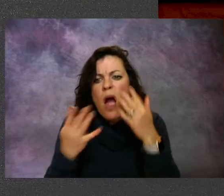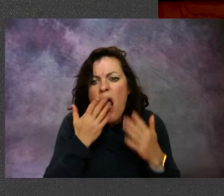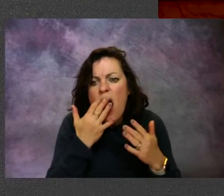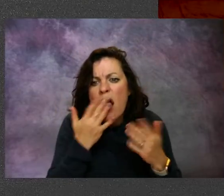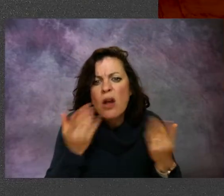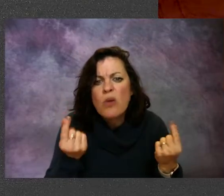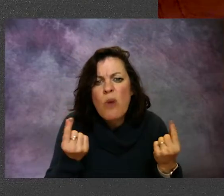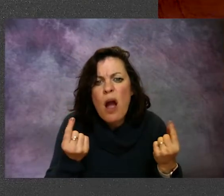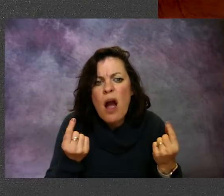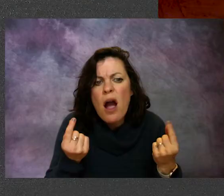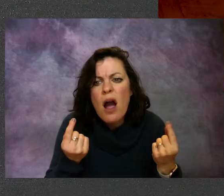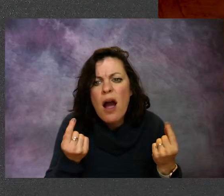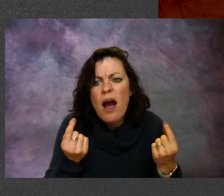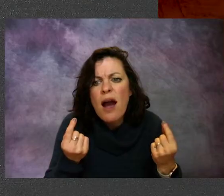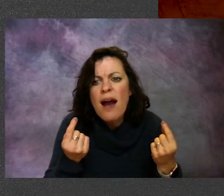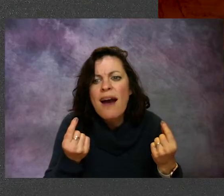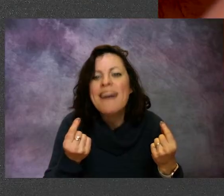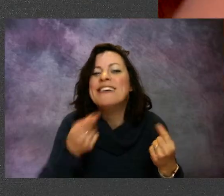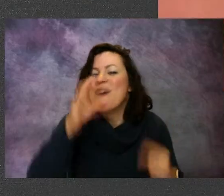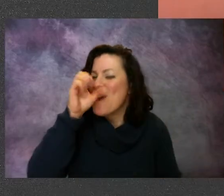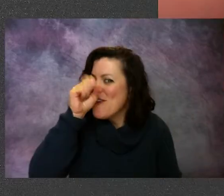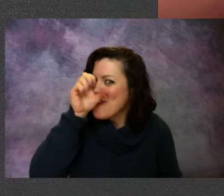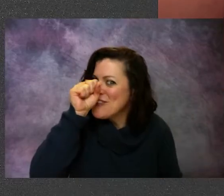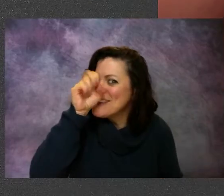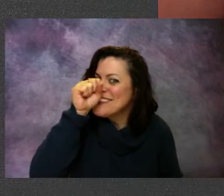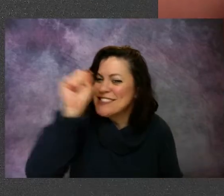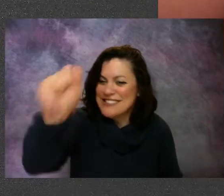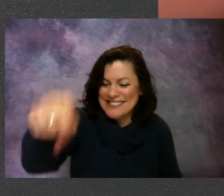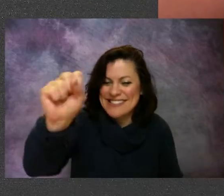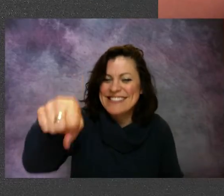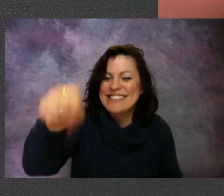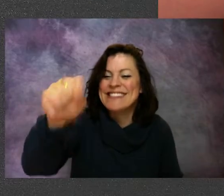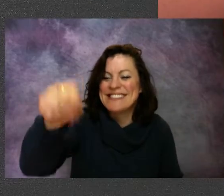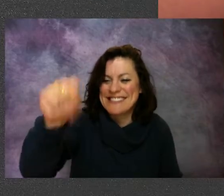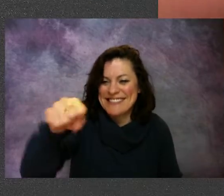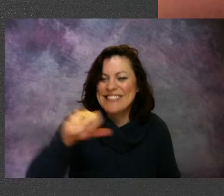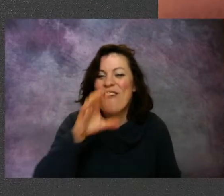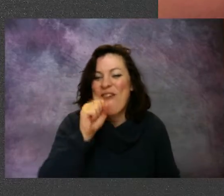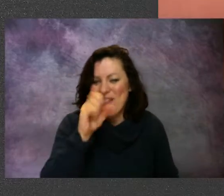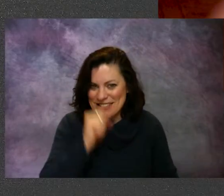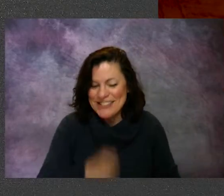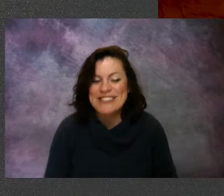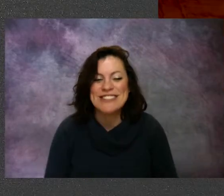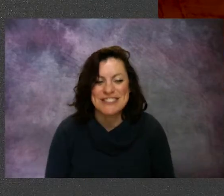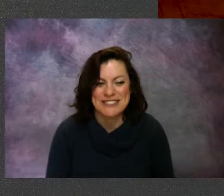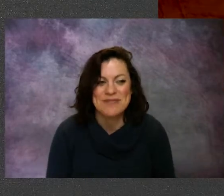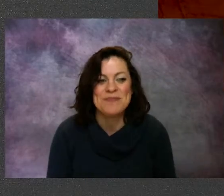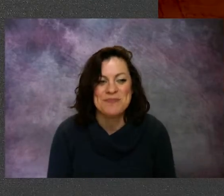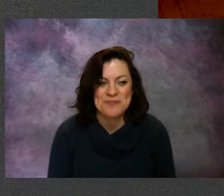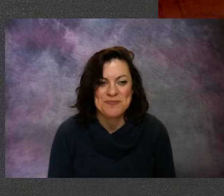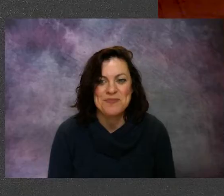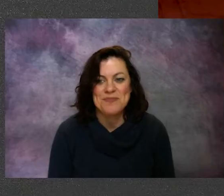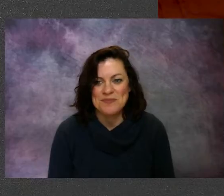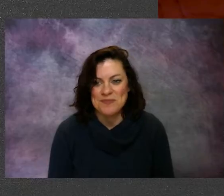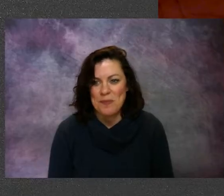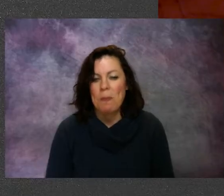The next color in the rainbow is orange, so I'm gonna use my orange and I am going to color it orange.